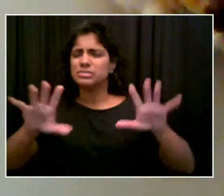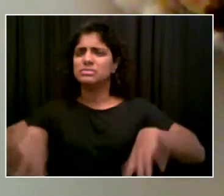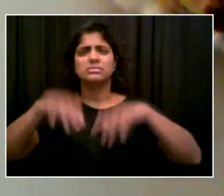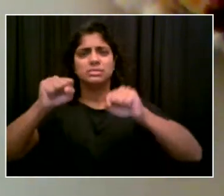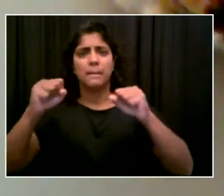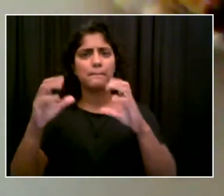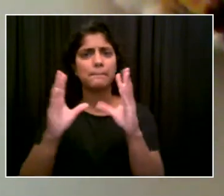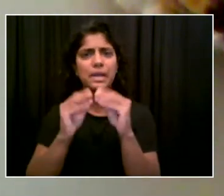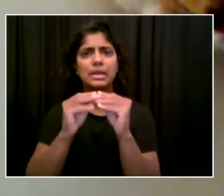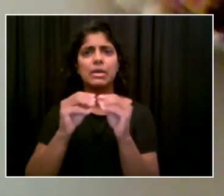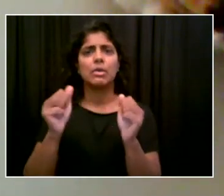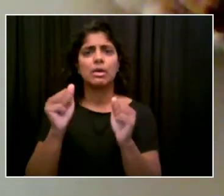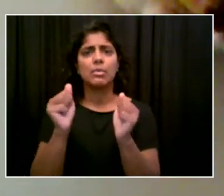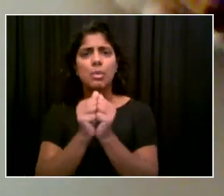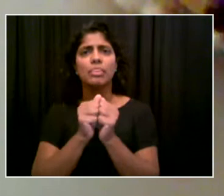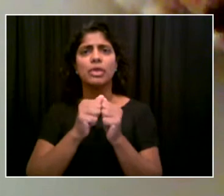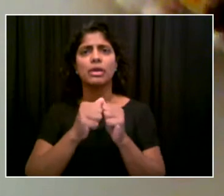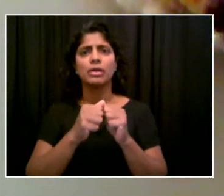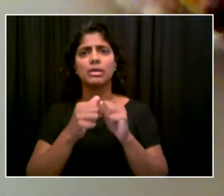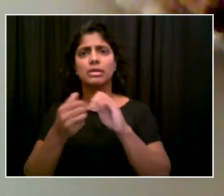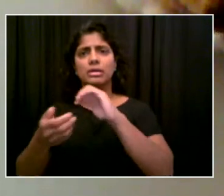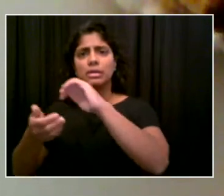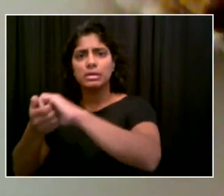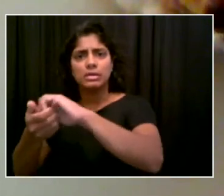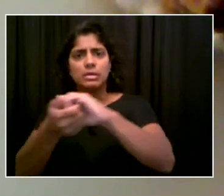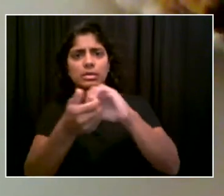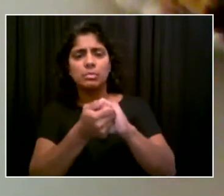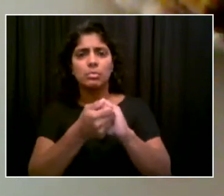NOT ON THE SAME PAGE TO DO THIS RIGHT AWAY.